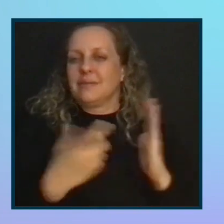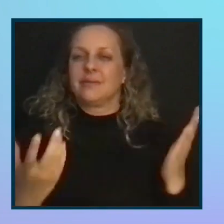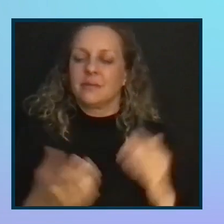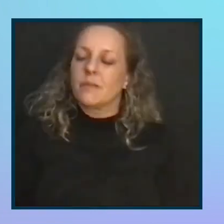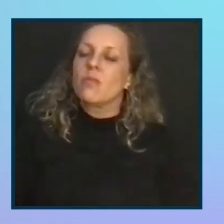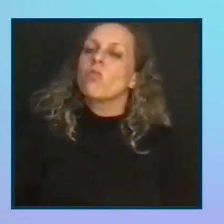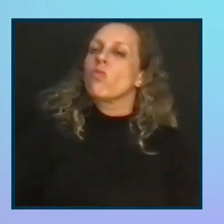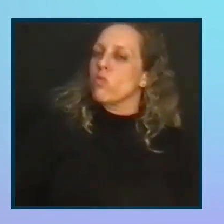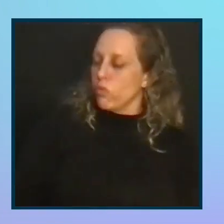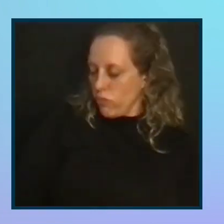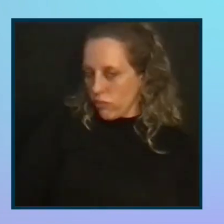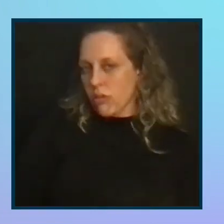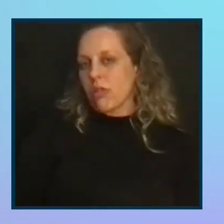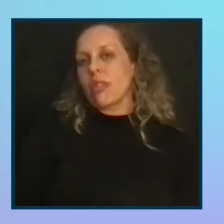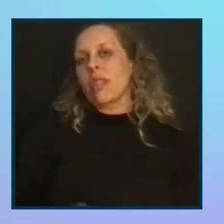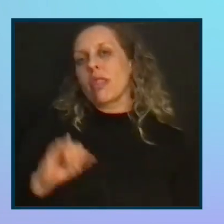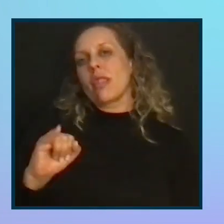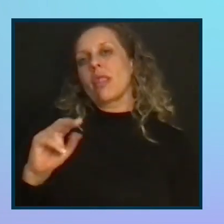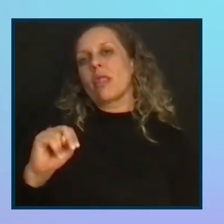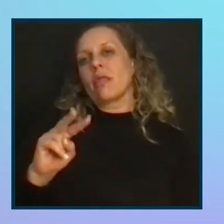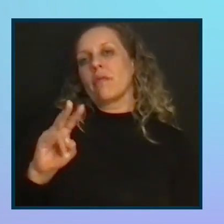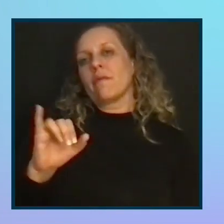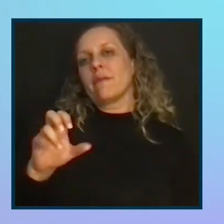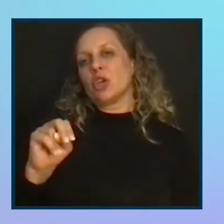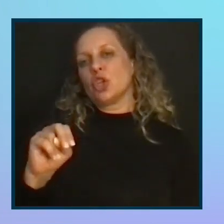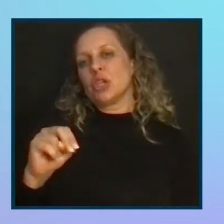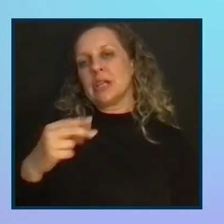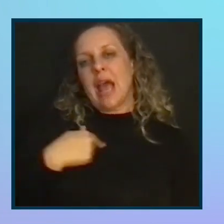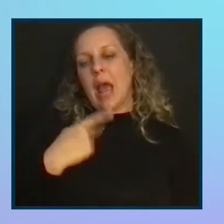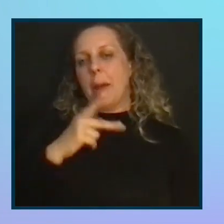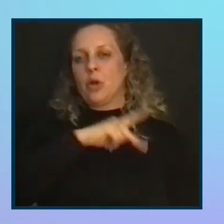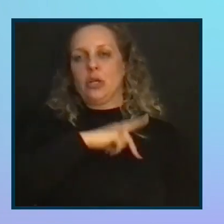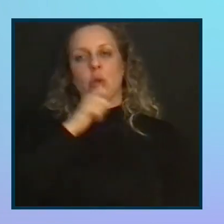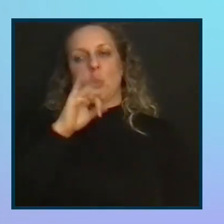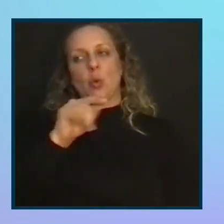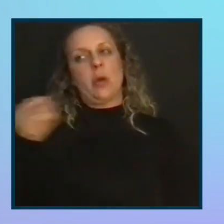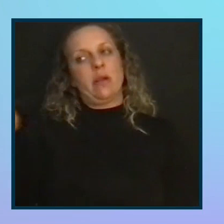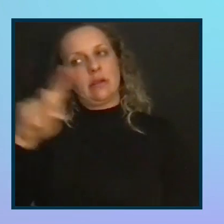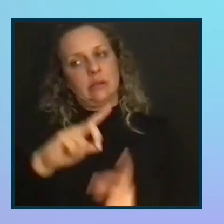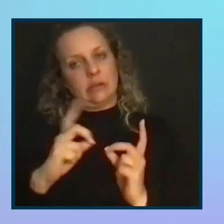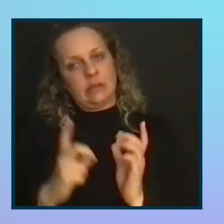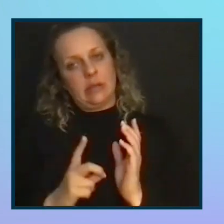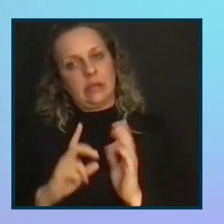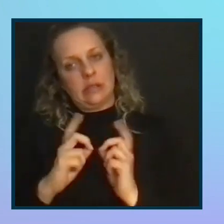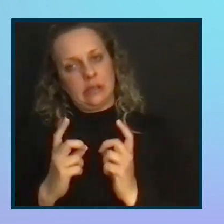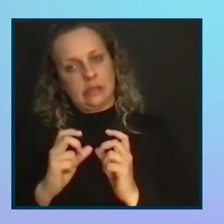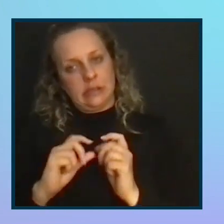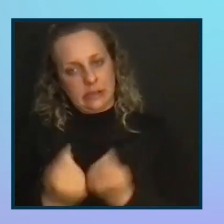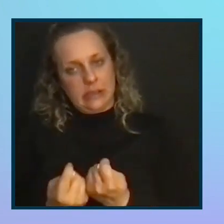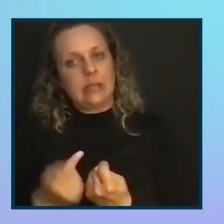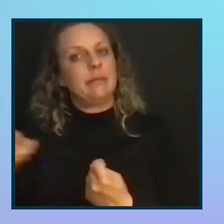We use InVision, I don't personally create specs, I work with the design team. They are responsible for creating